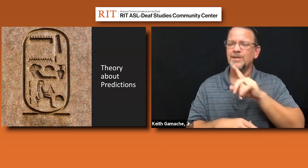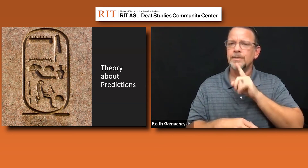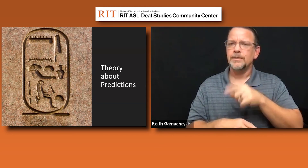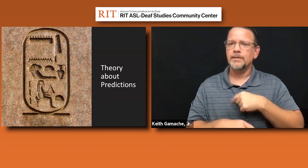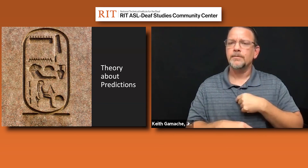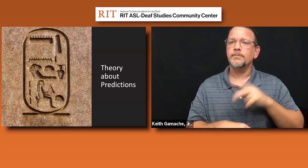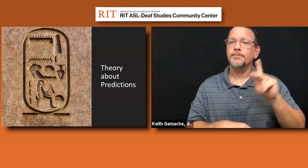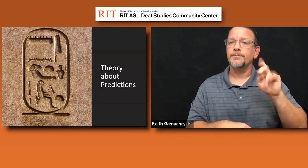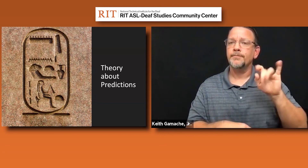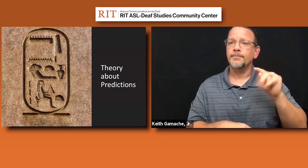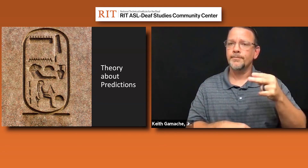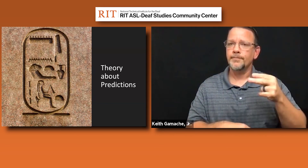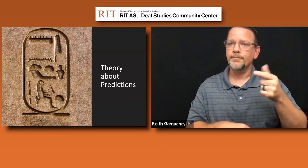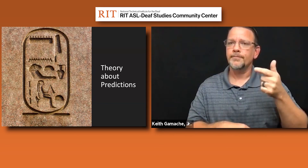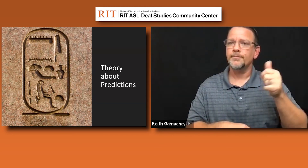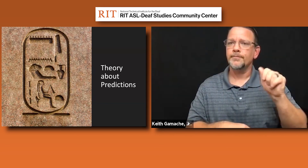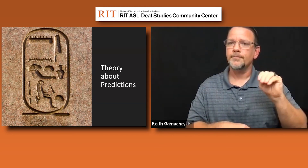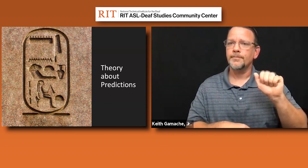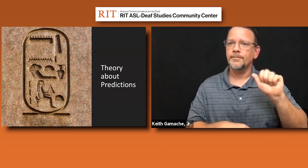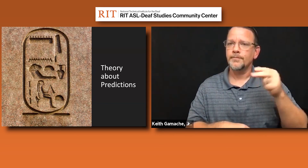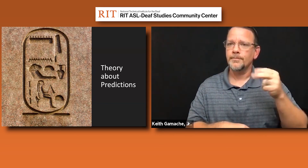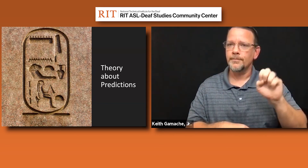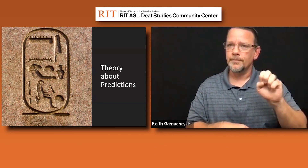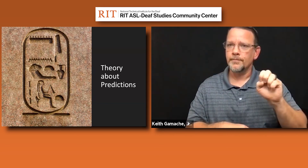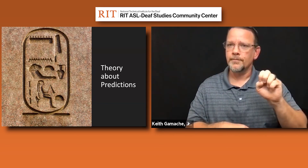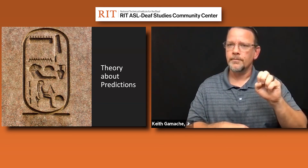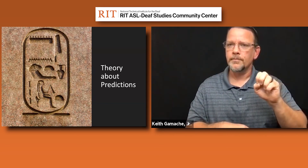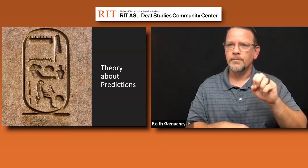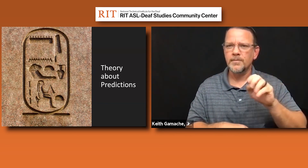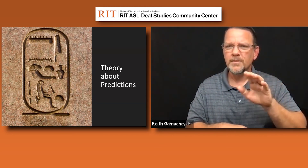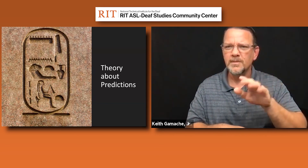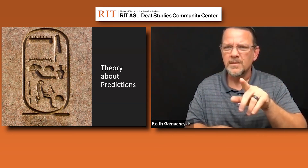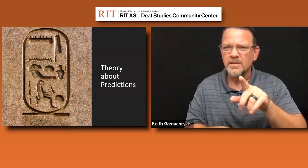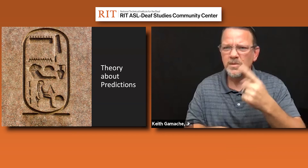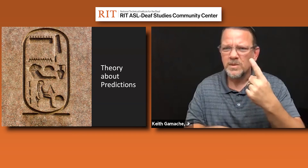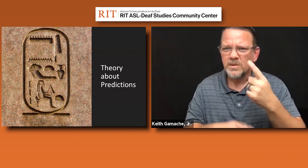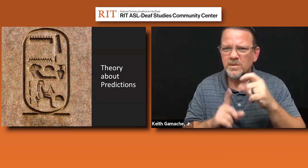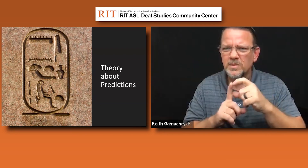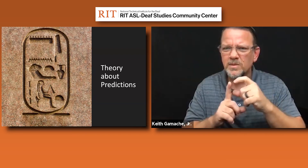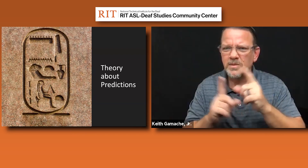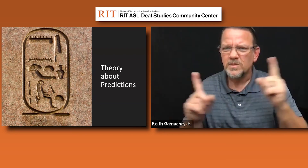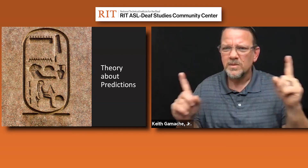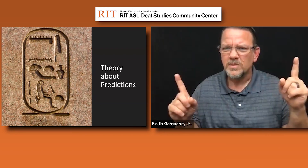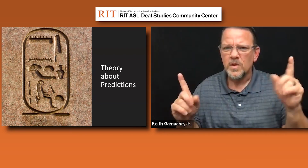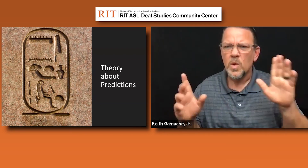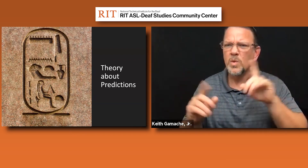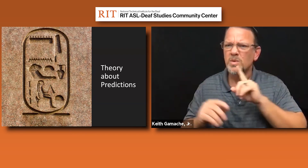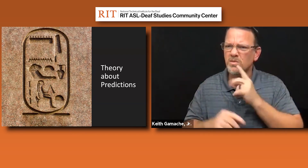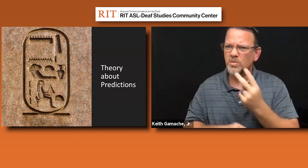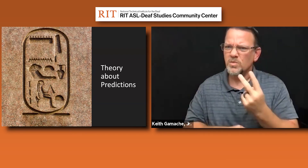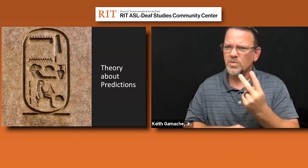They're not leaving those prediction skills, but if I just walk up and said, "My name's Keith Gamache," some people might think